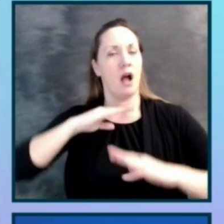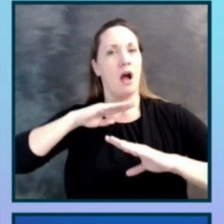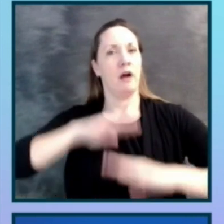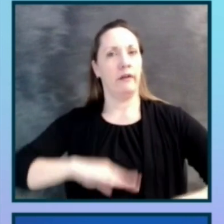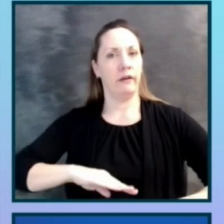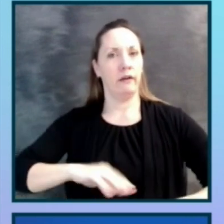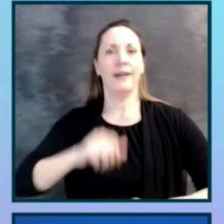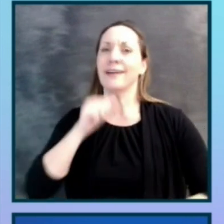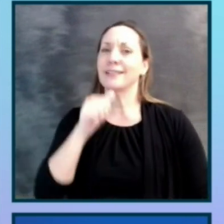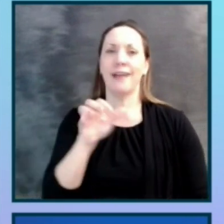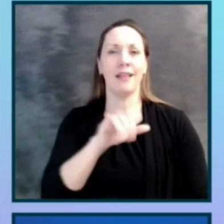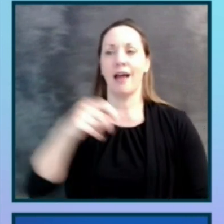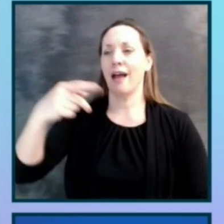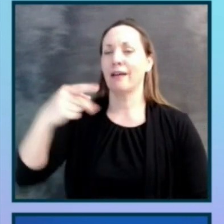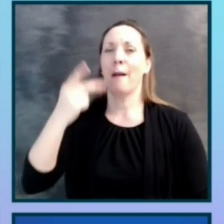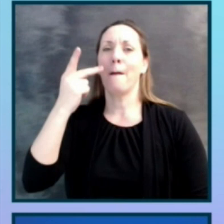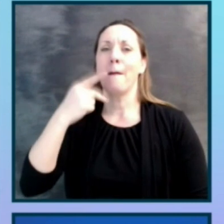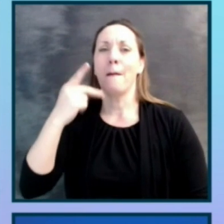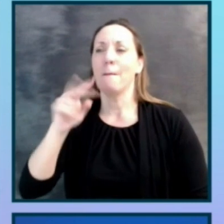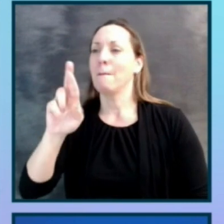So I'm very happy to at least see some good news.